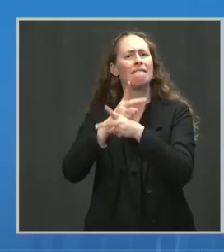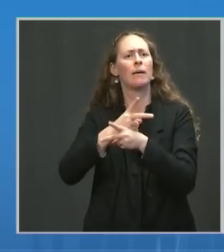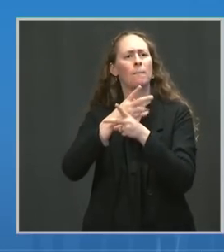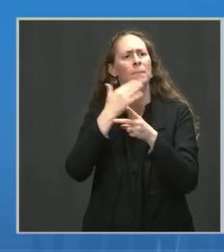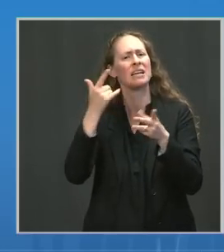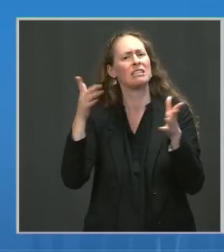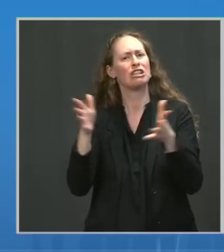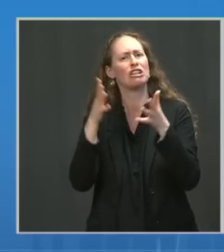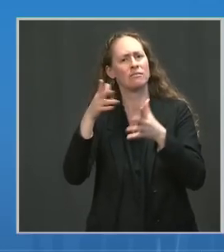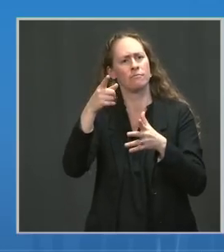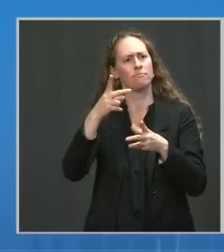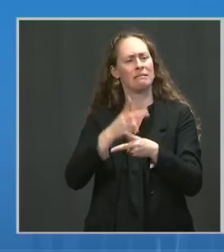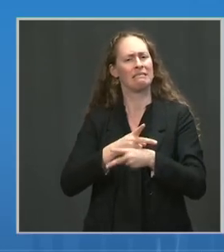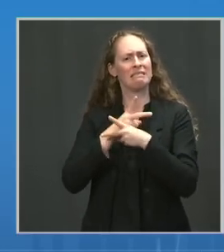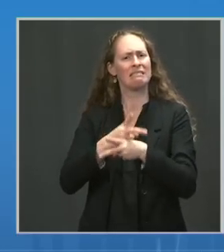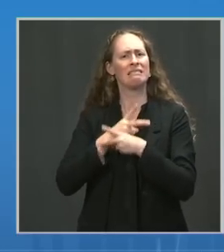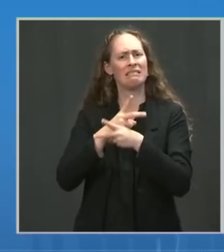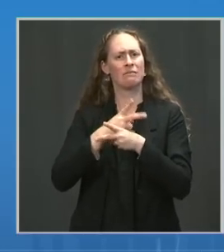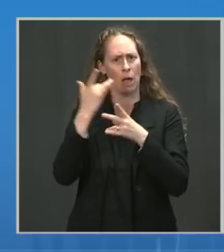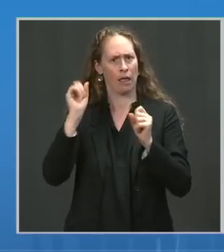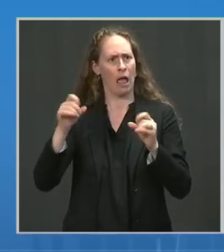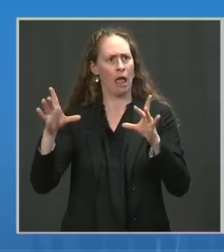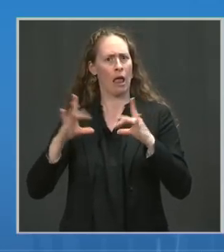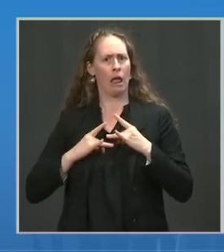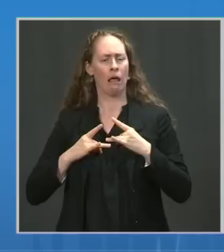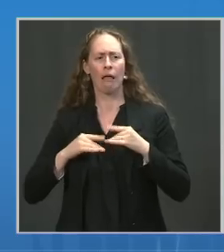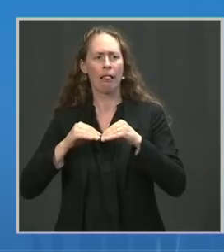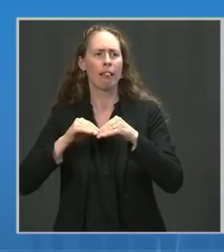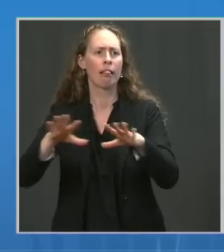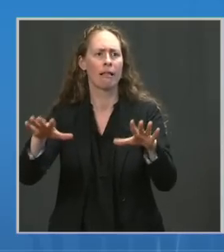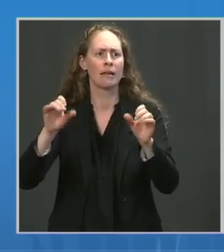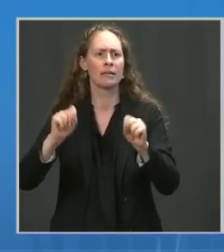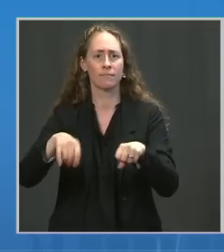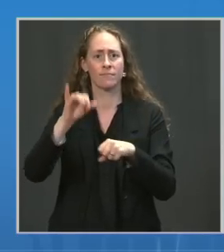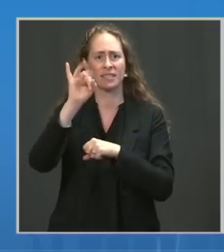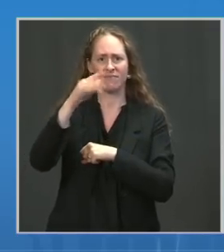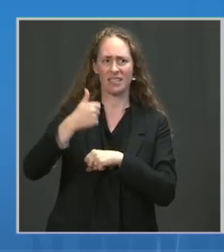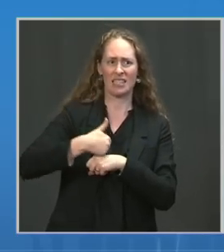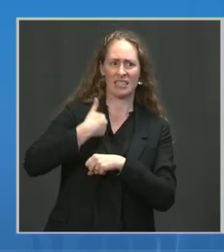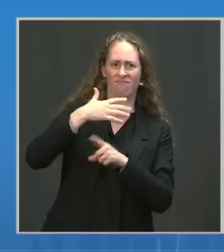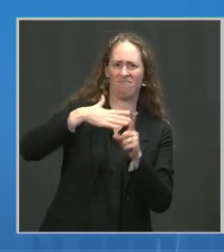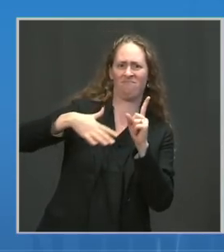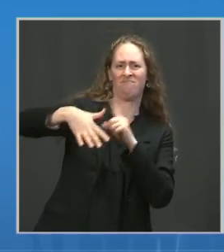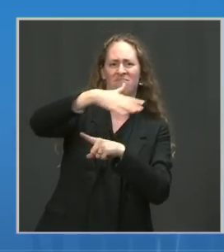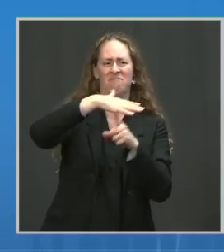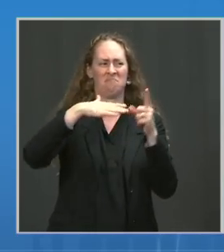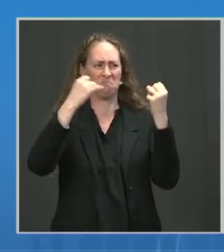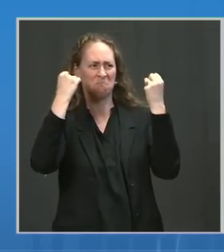and unvaccinated, in areas of high disease burden -- orange or red on the map -- continue to wear masks